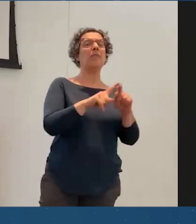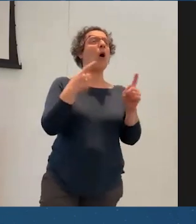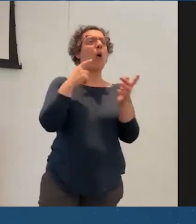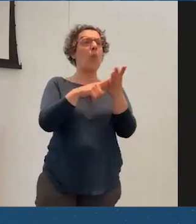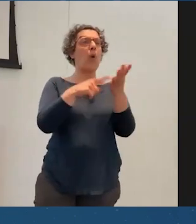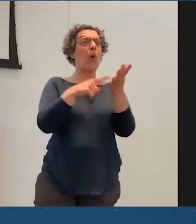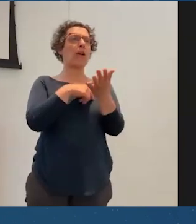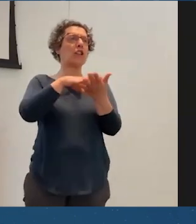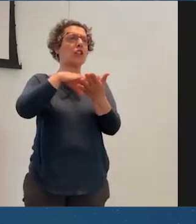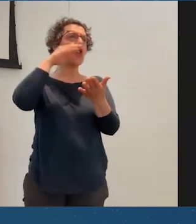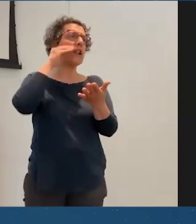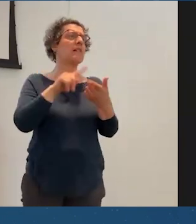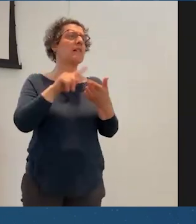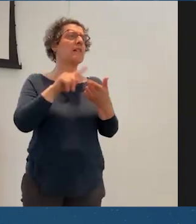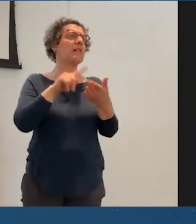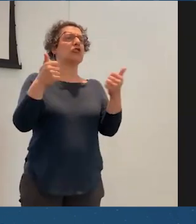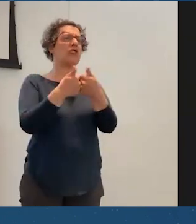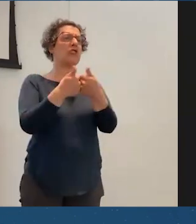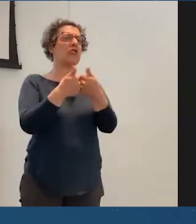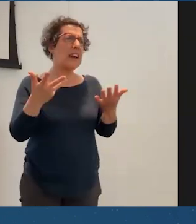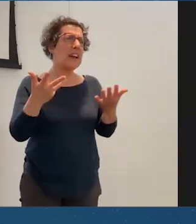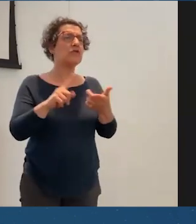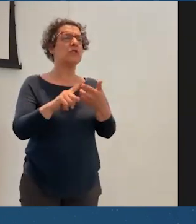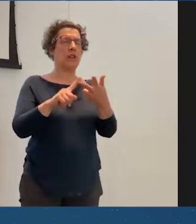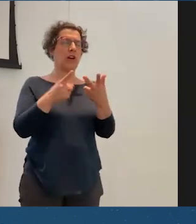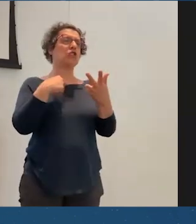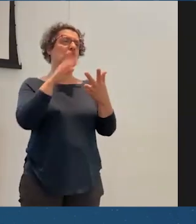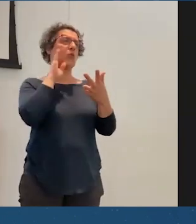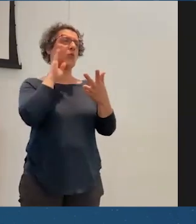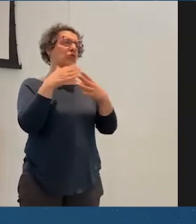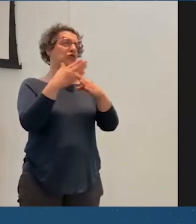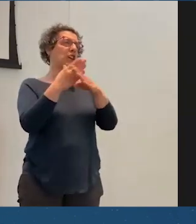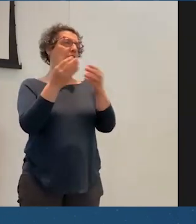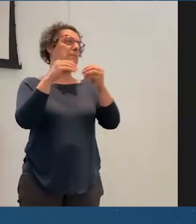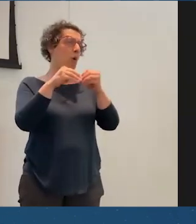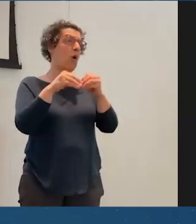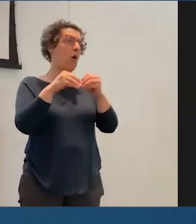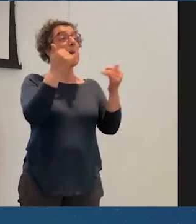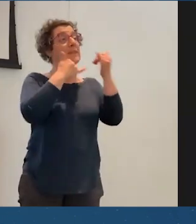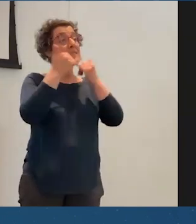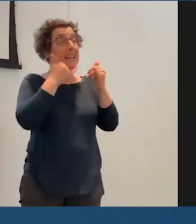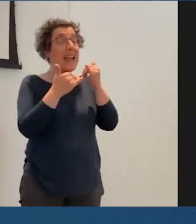what's challenging? And so we'll share a little bit more about mistakes we've made